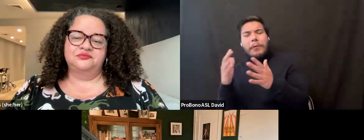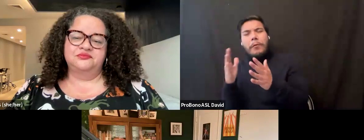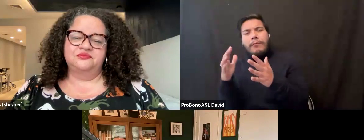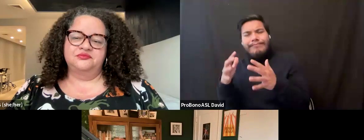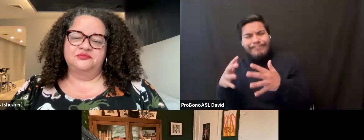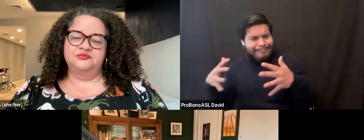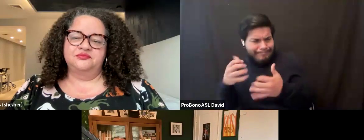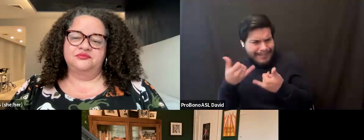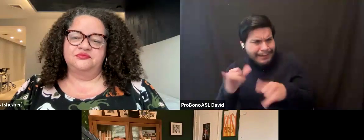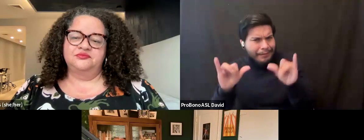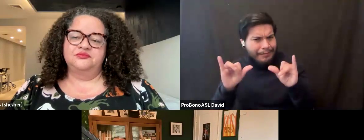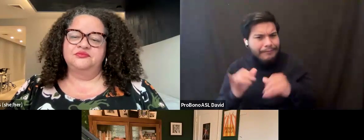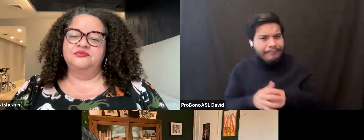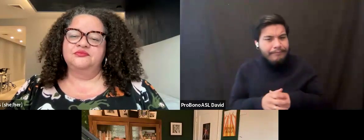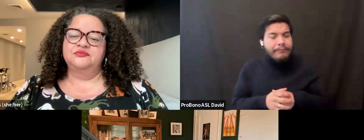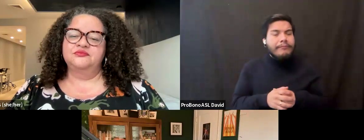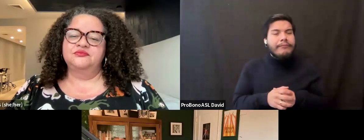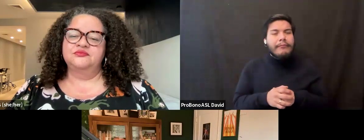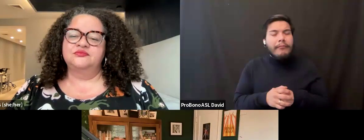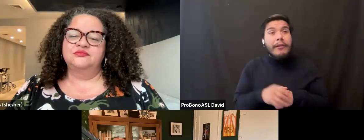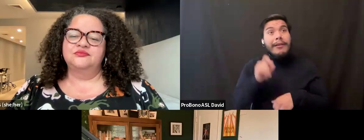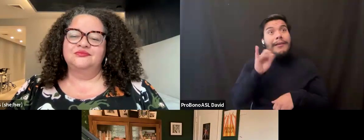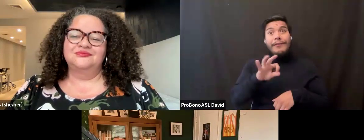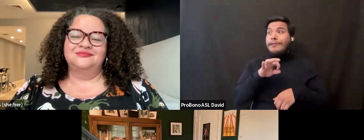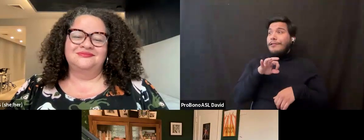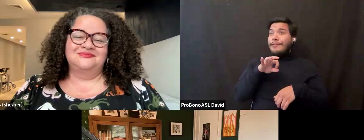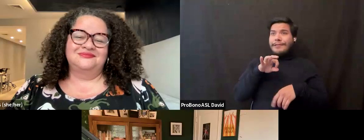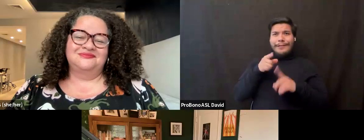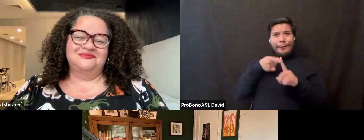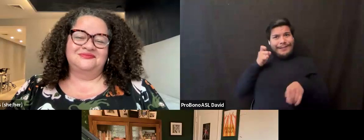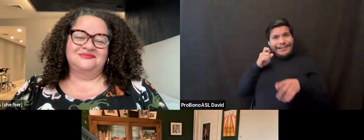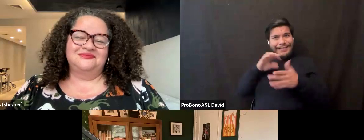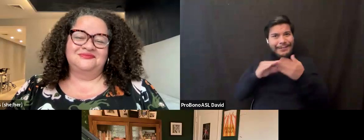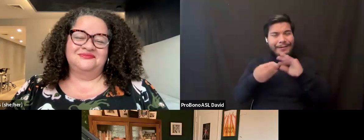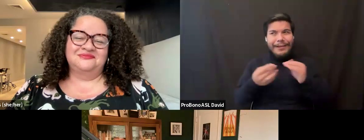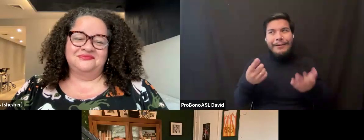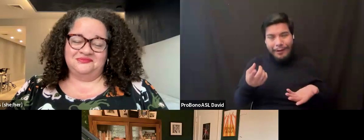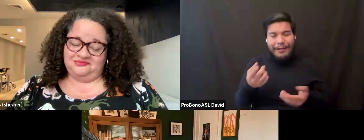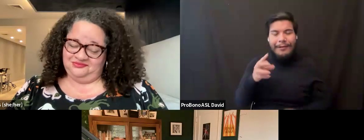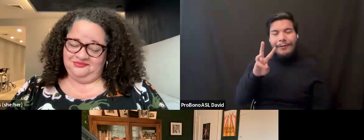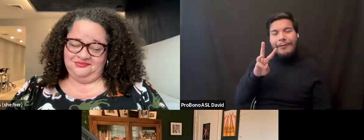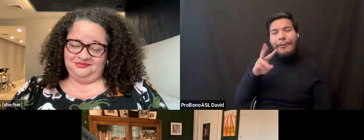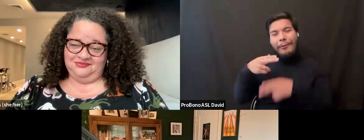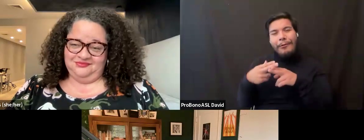and if there's an origin story to be had, I would say that Weight Watchers is the radioactive spider that bit me,